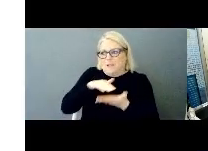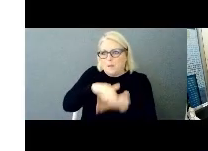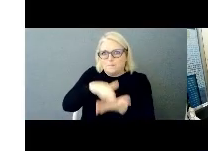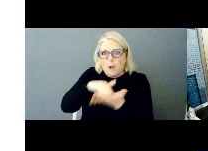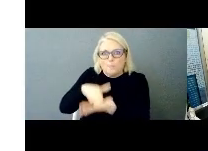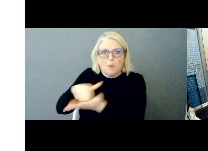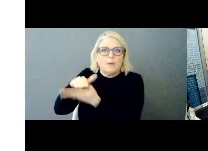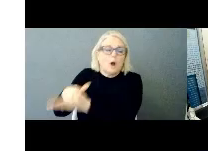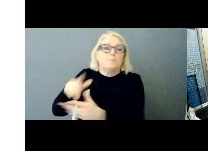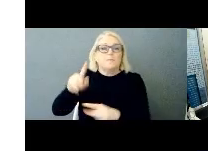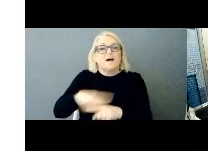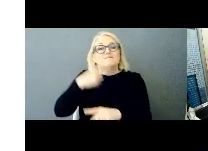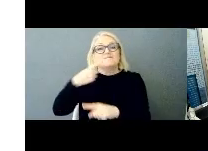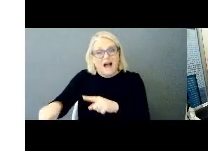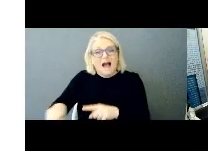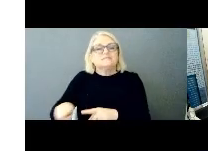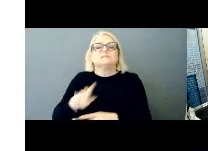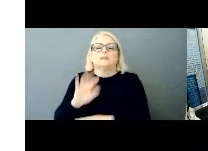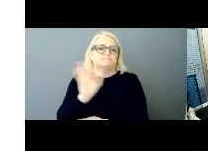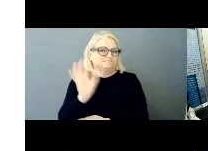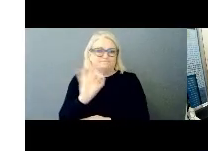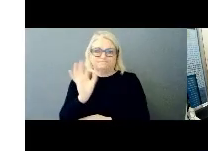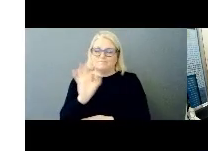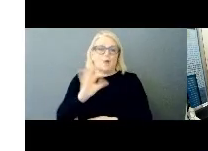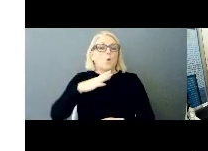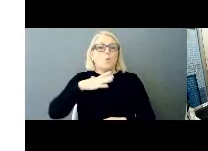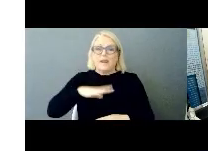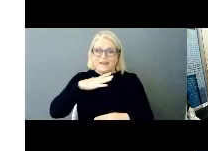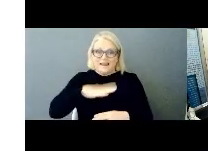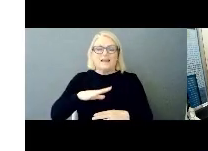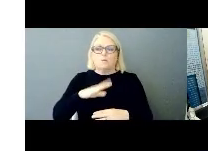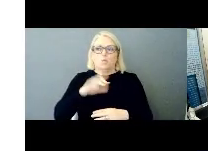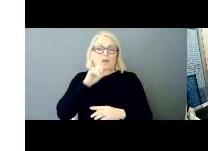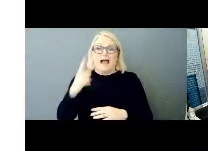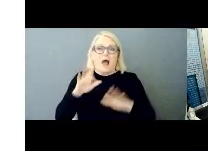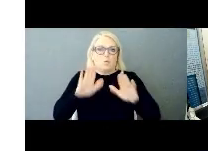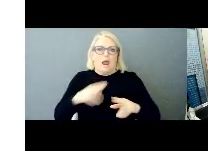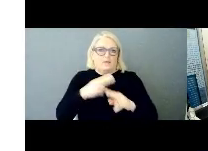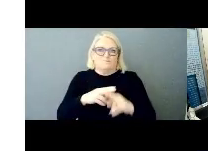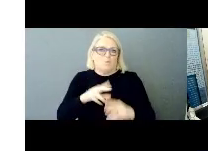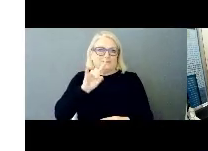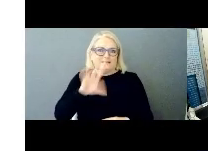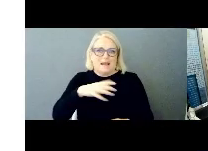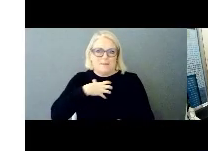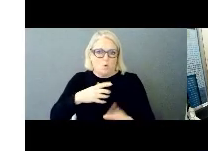How do we do slow system change fast? We cannot wait for the next 10 years to change outcomes for children